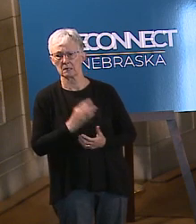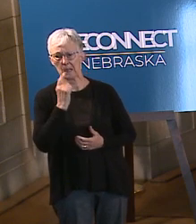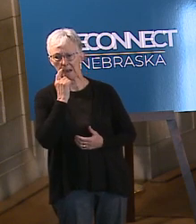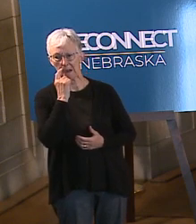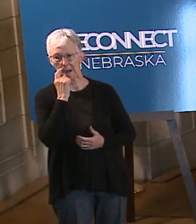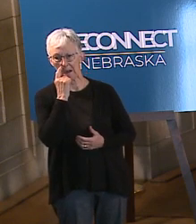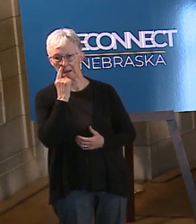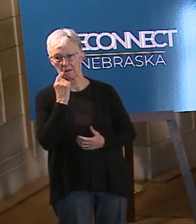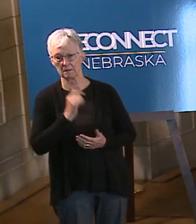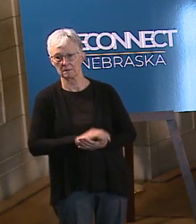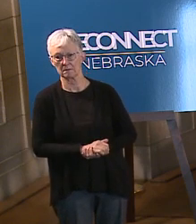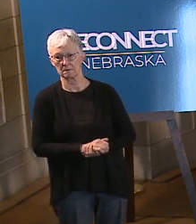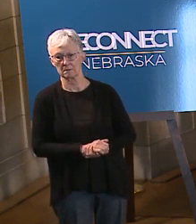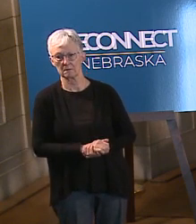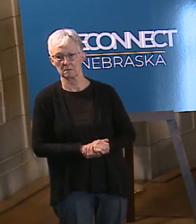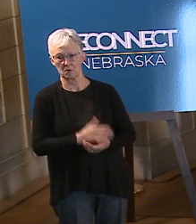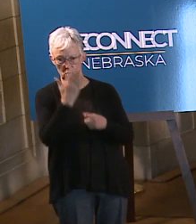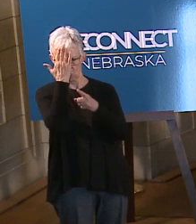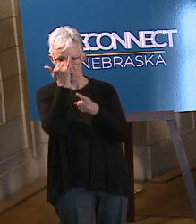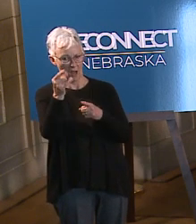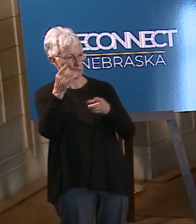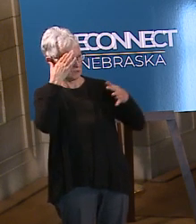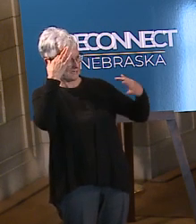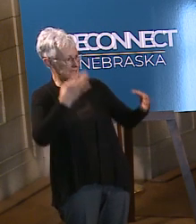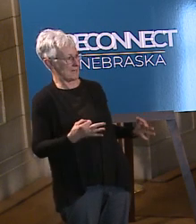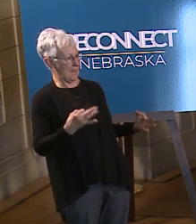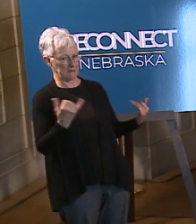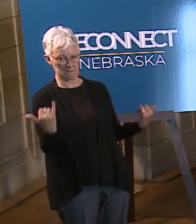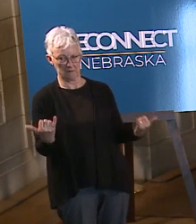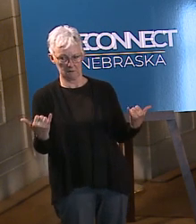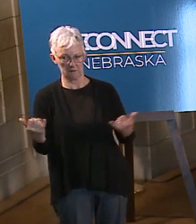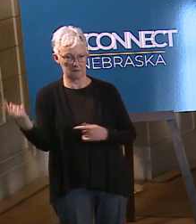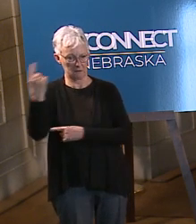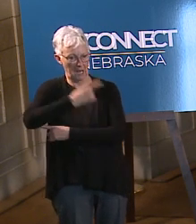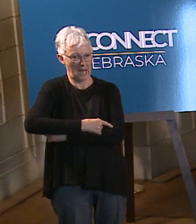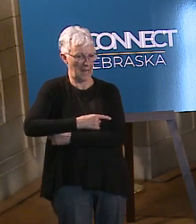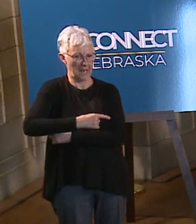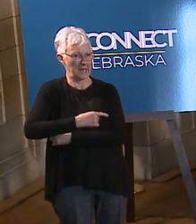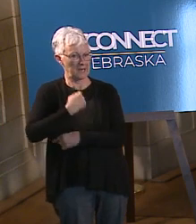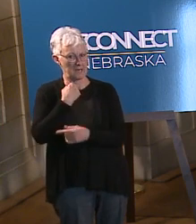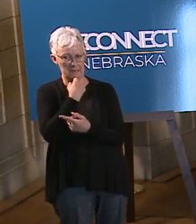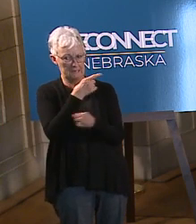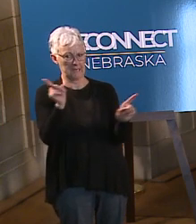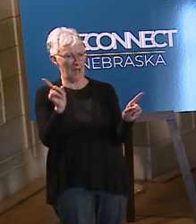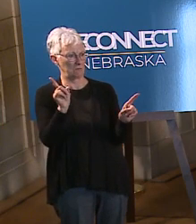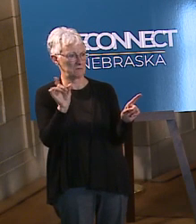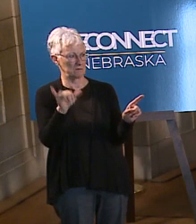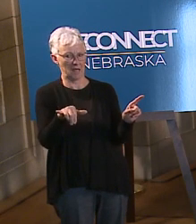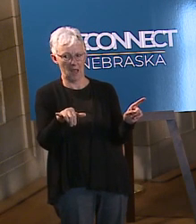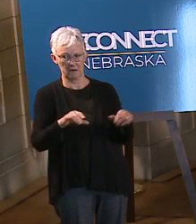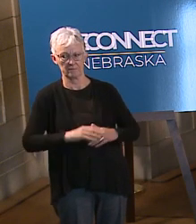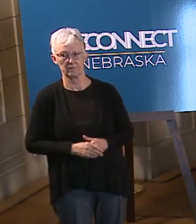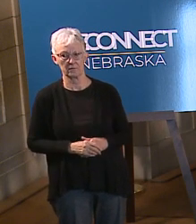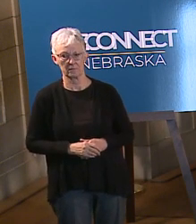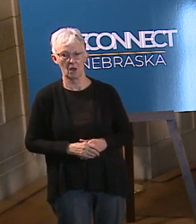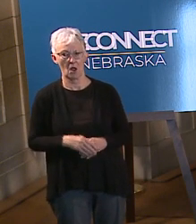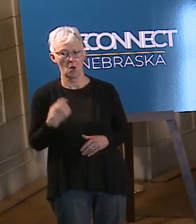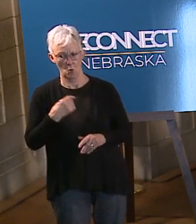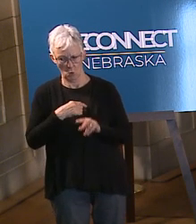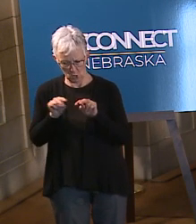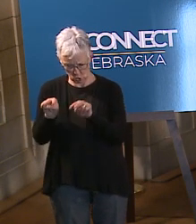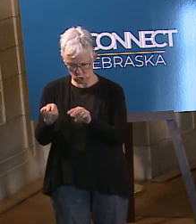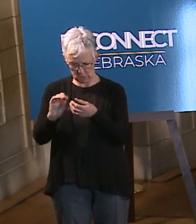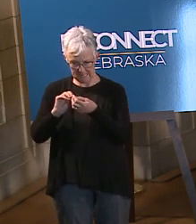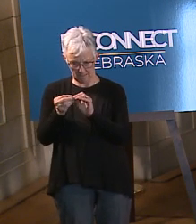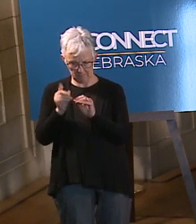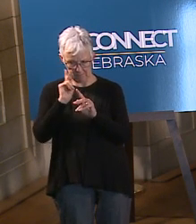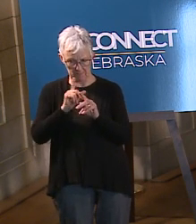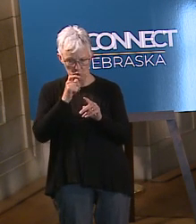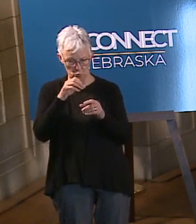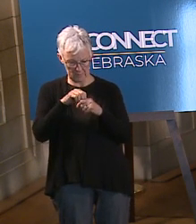FORWARD TO RETURN TO NORMAL.